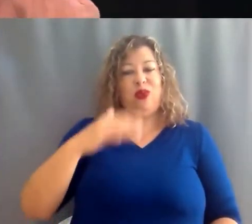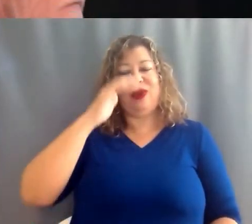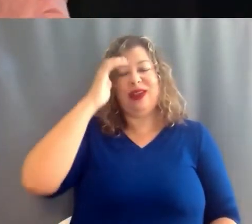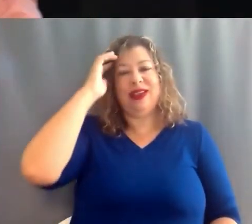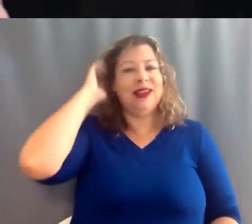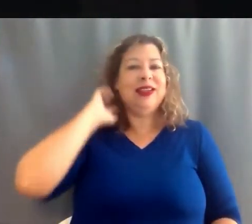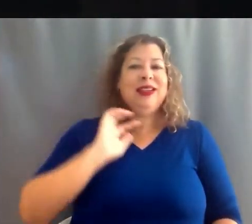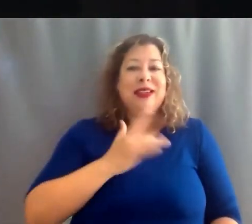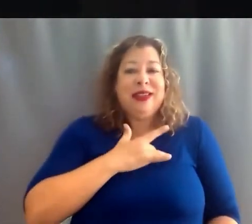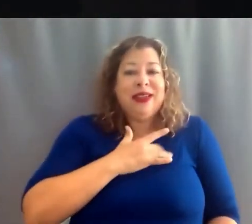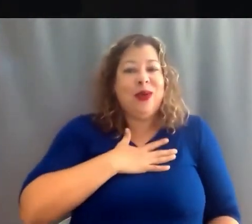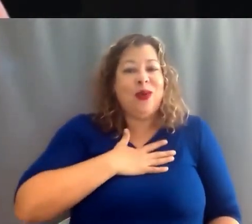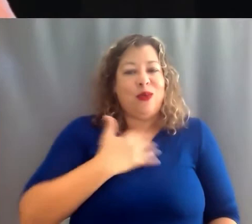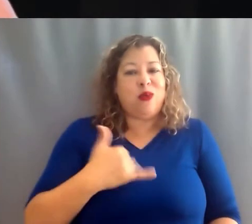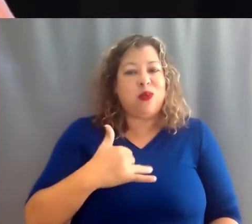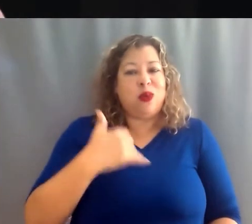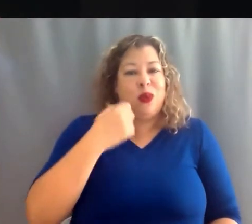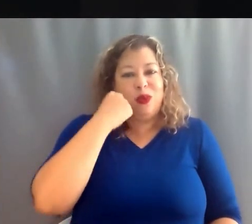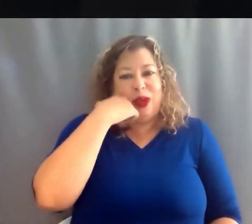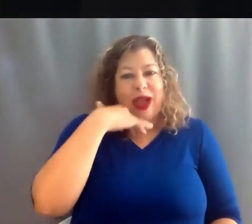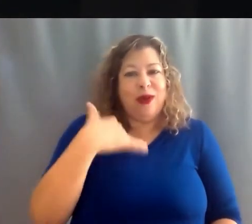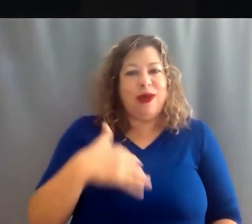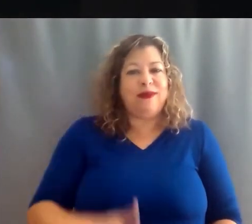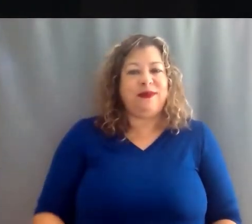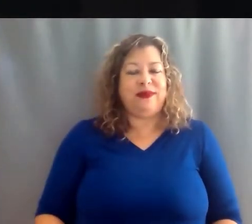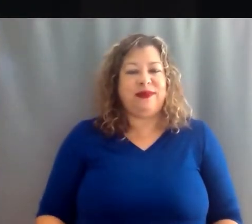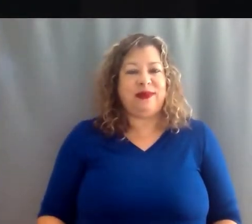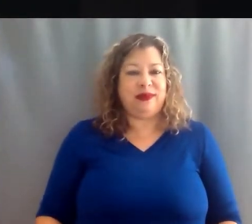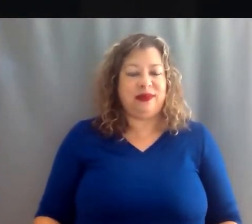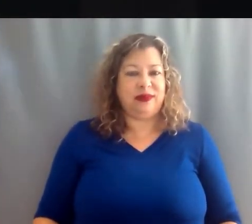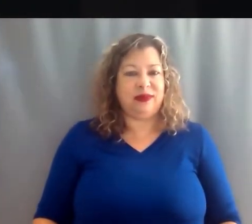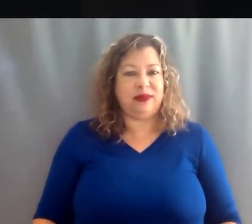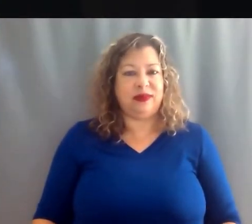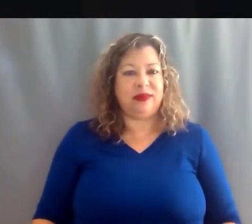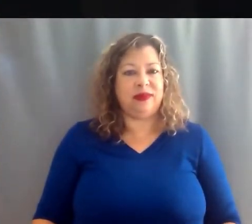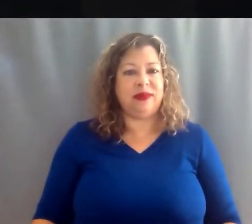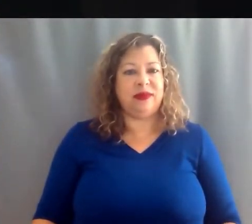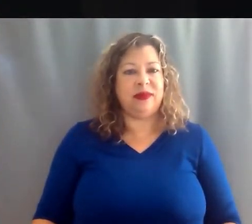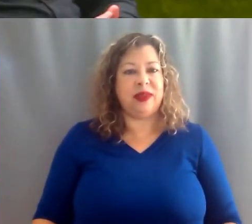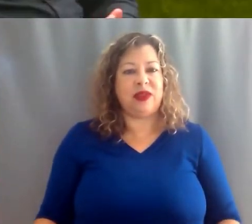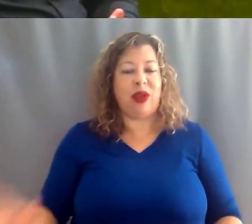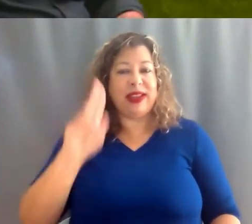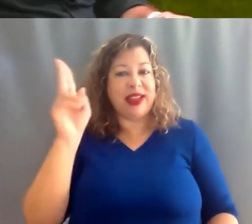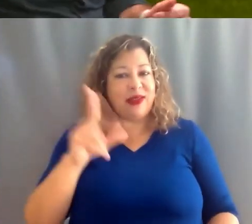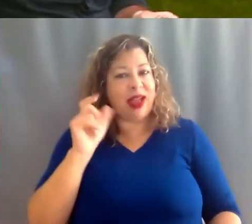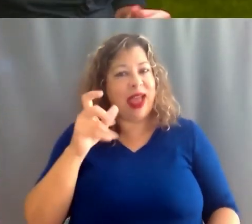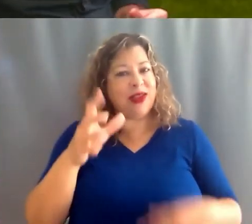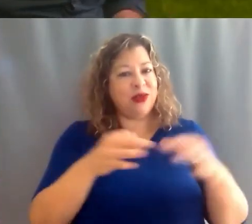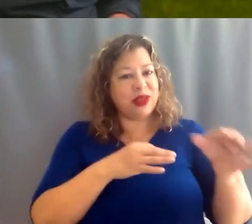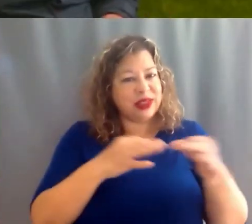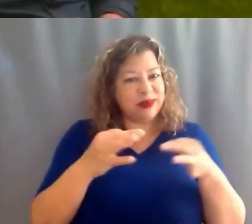The crew watching out there! No one has seen this live, so I've never had to explain this and go into where that came from.